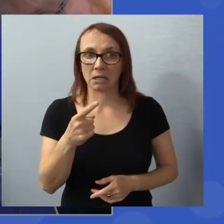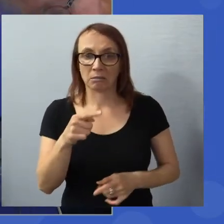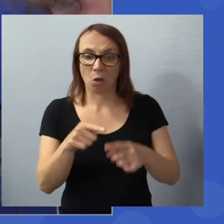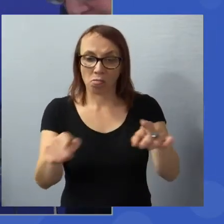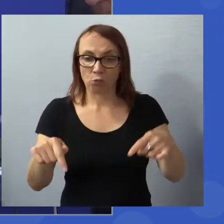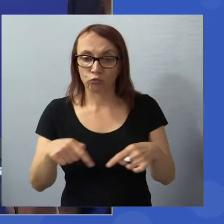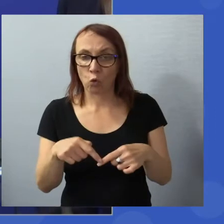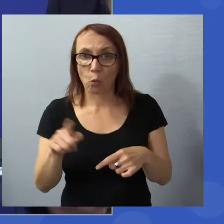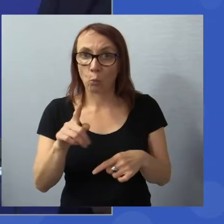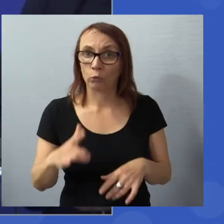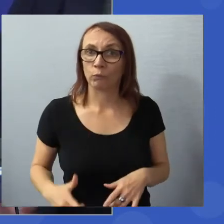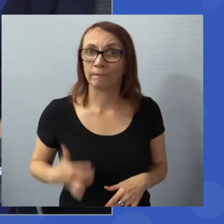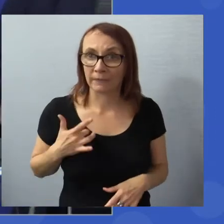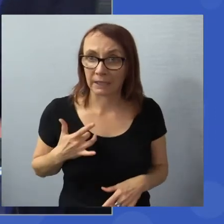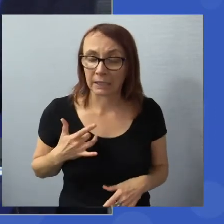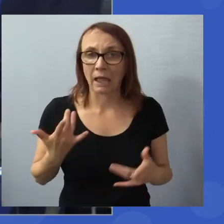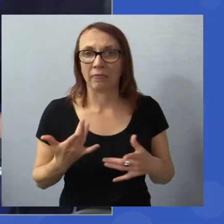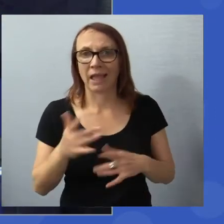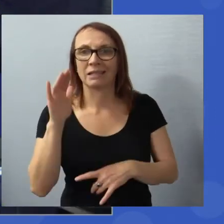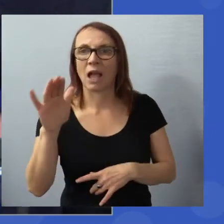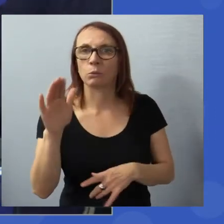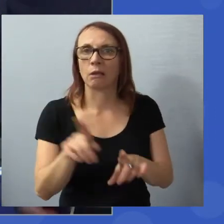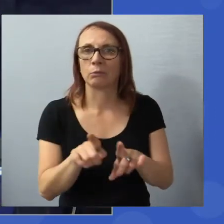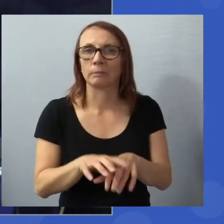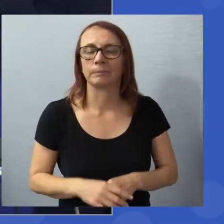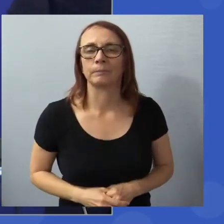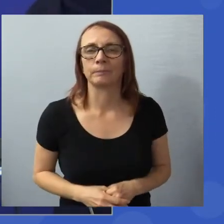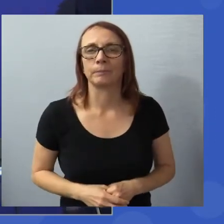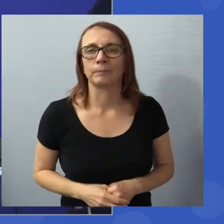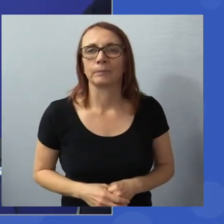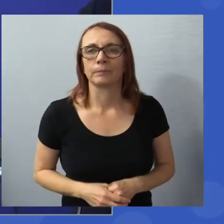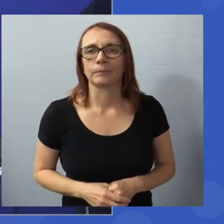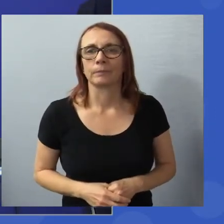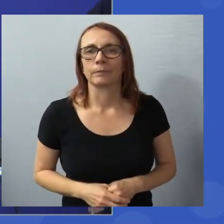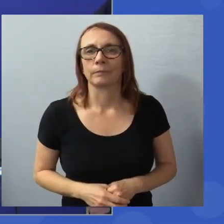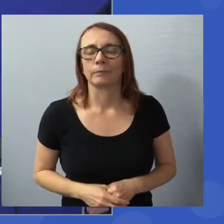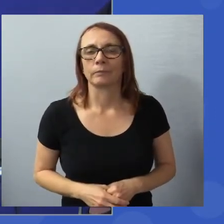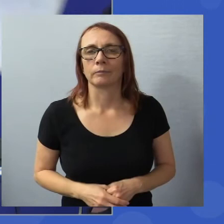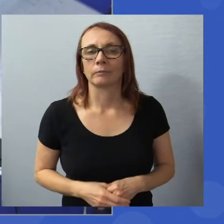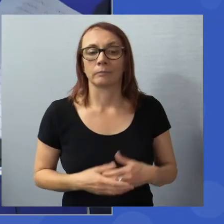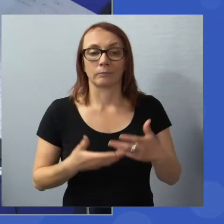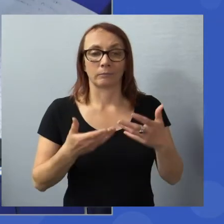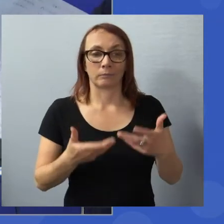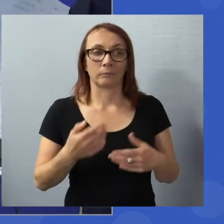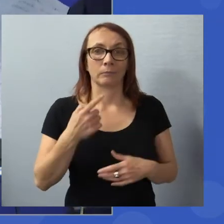on it out with the room as well now as yesterday I will be working with my